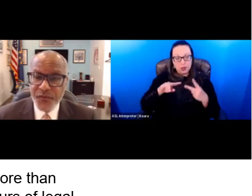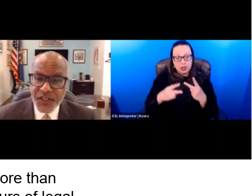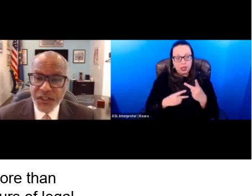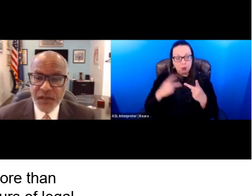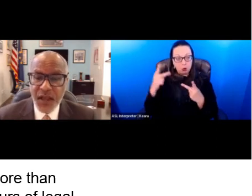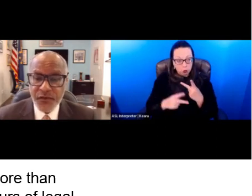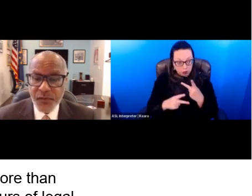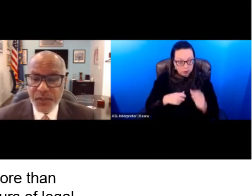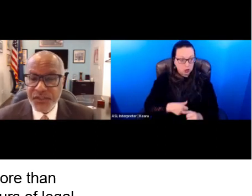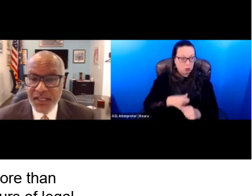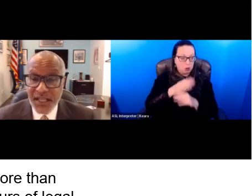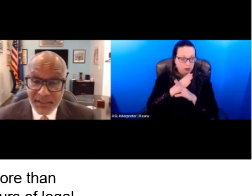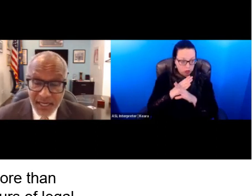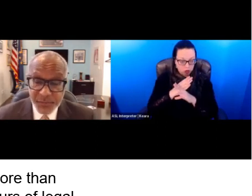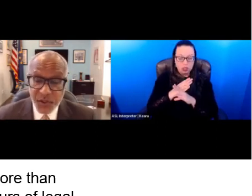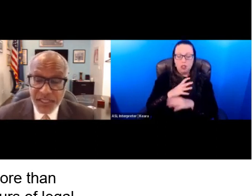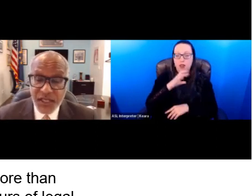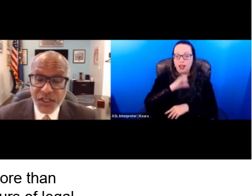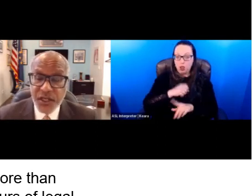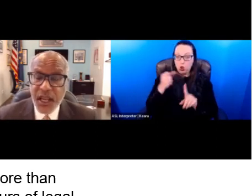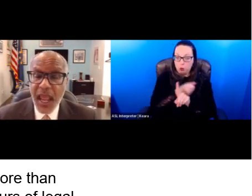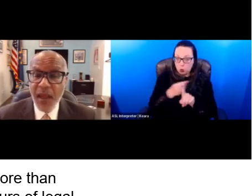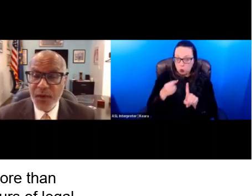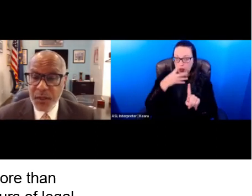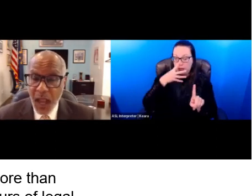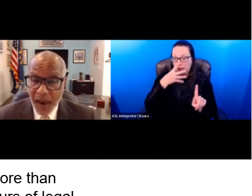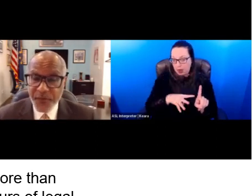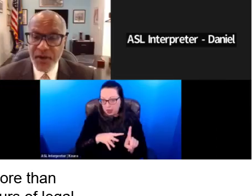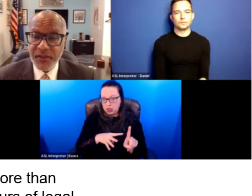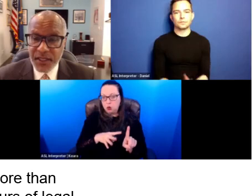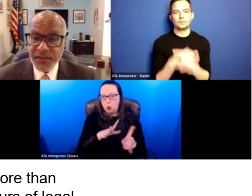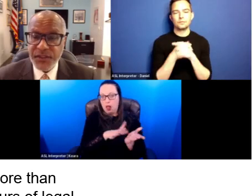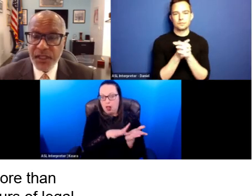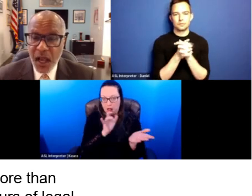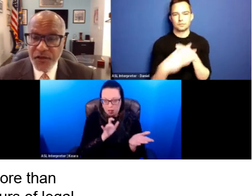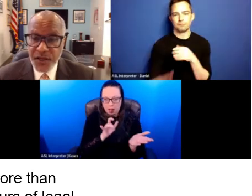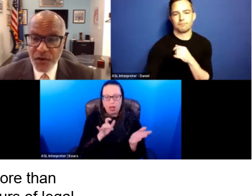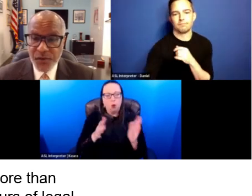the Prevention of elder Abuse, Neglect and Exploitation. And we operate this under the Older